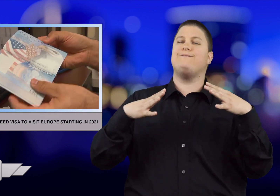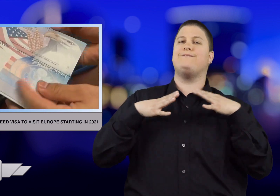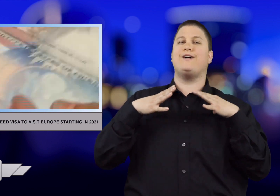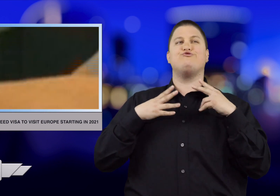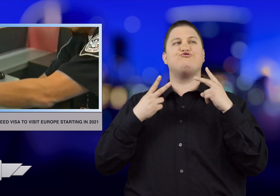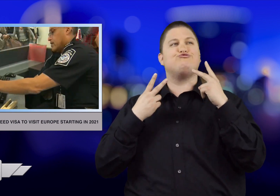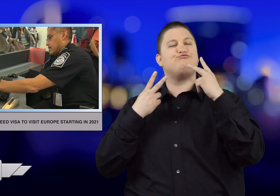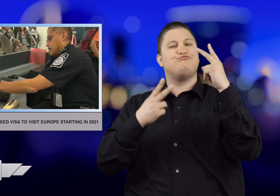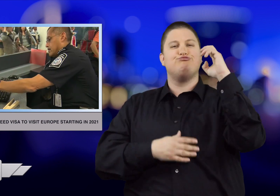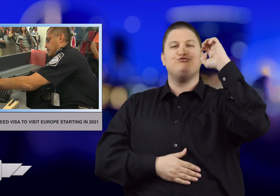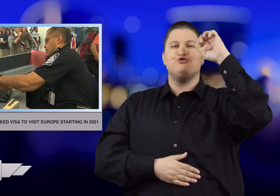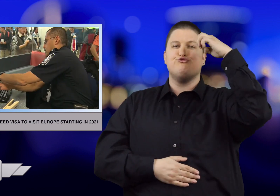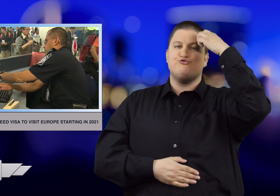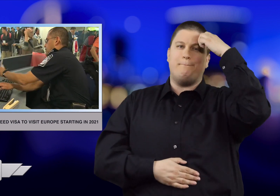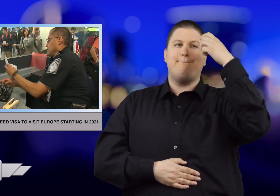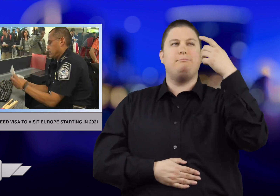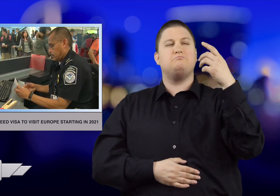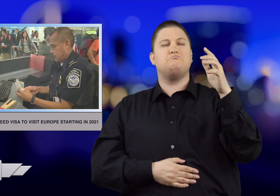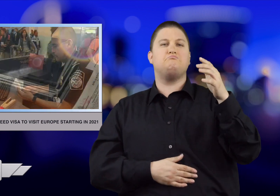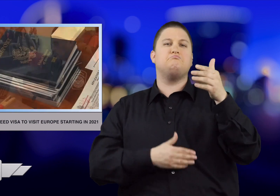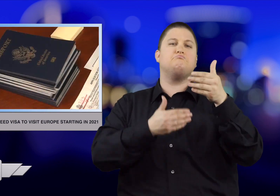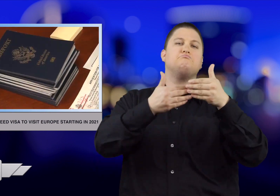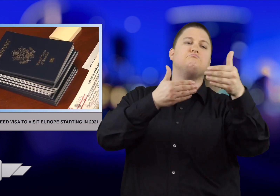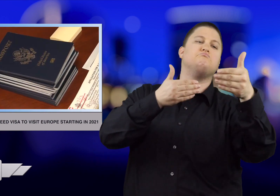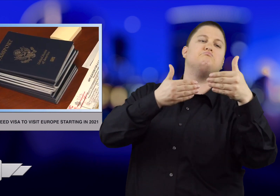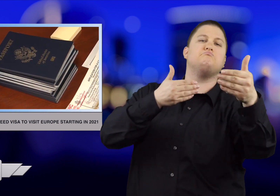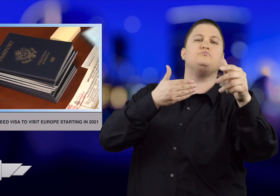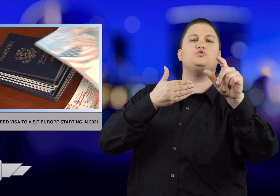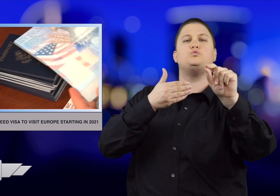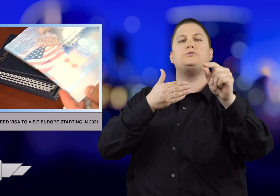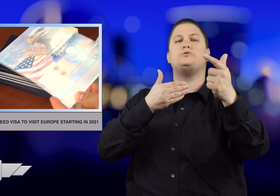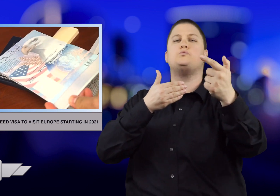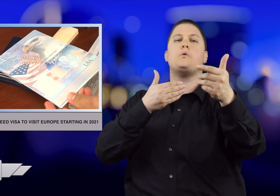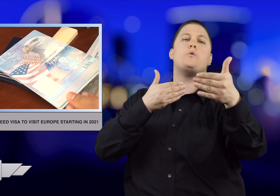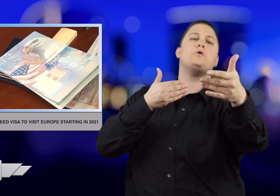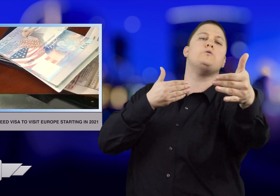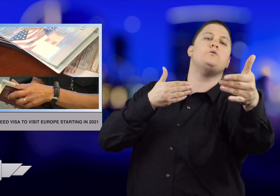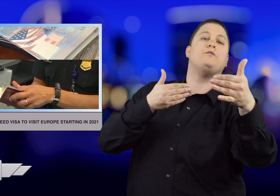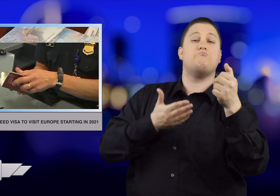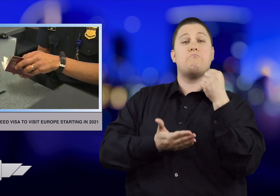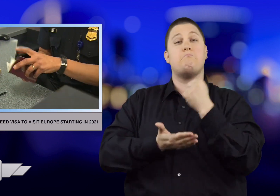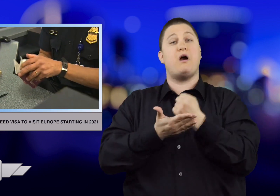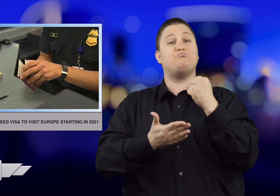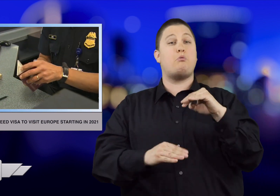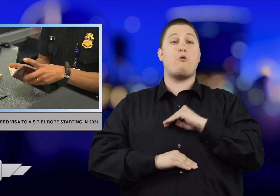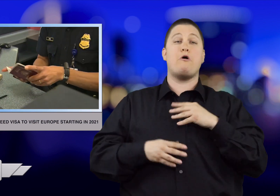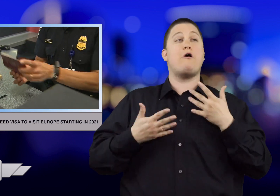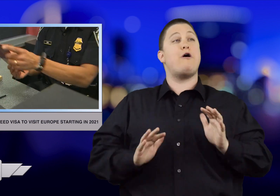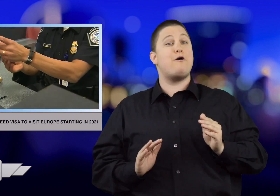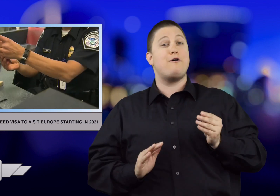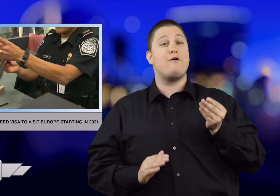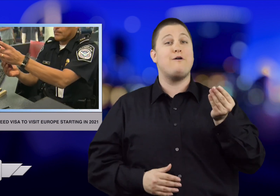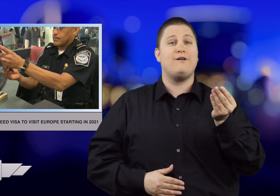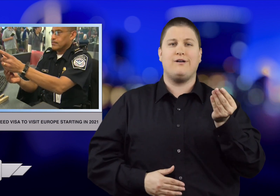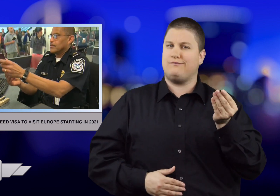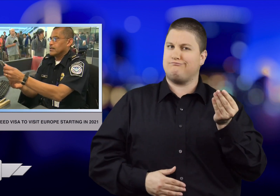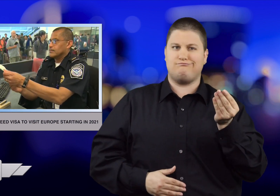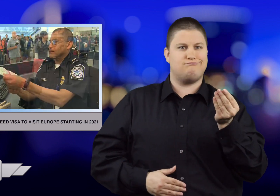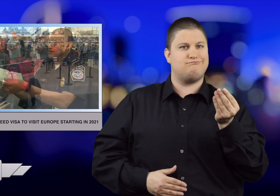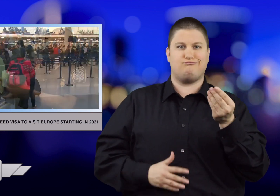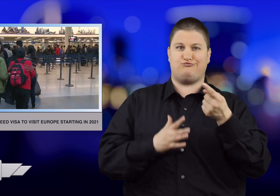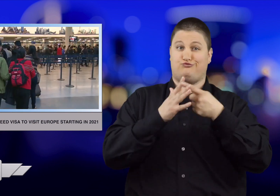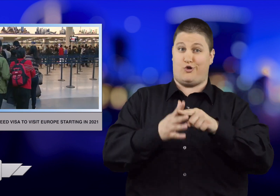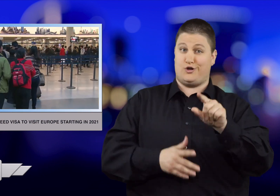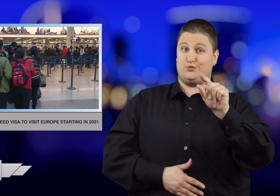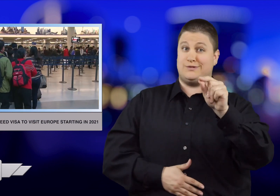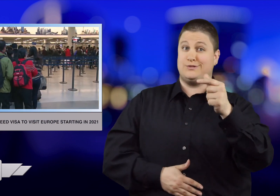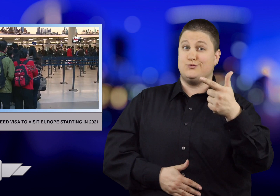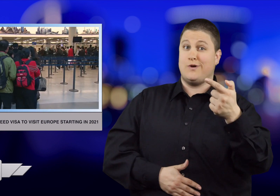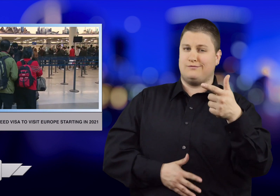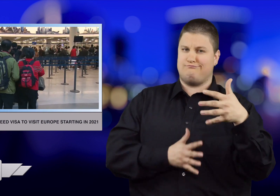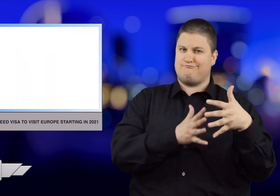If you're planning a European vacation anytime after next year, you'll need more than just a passport.